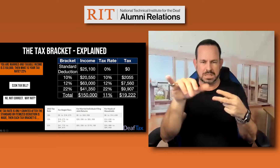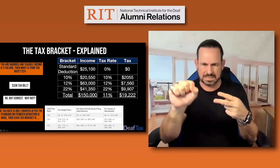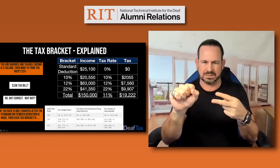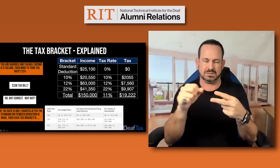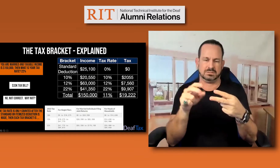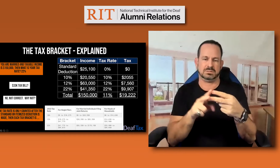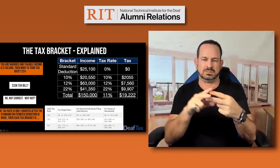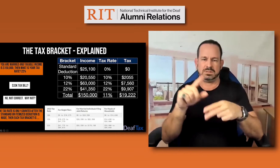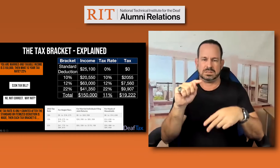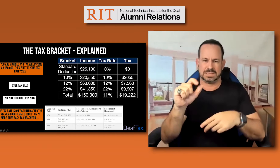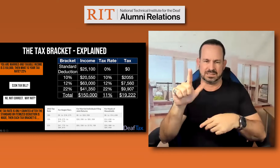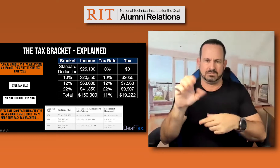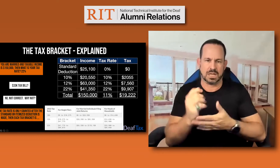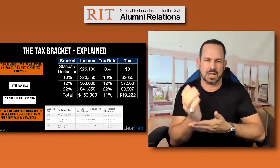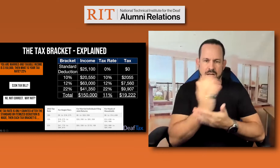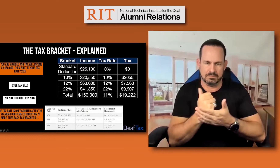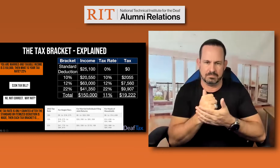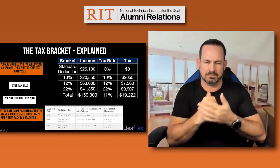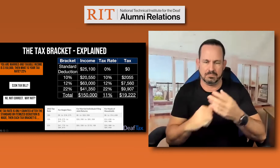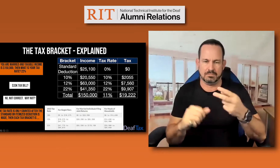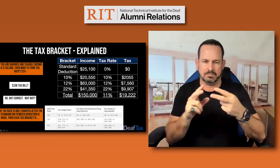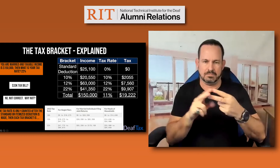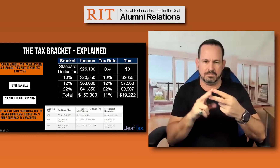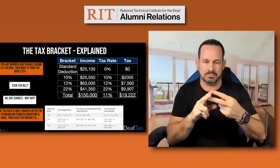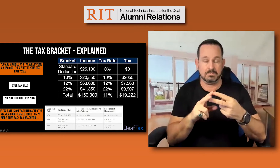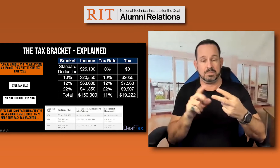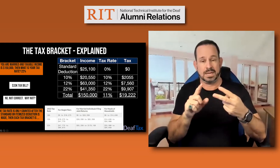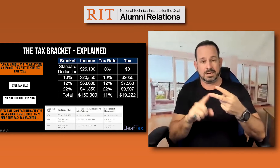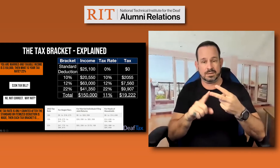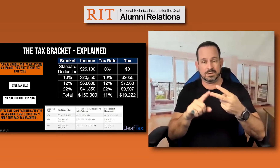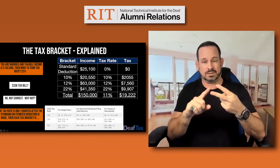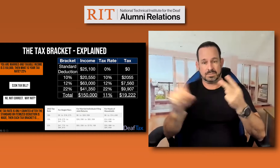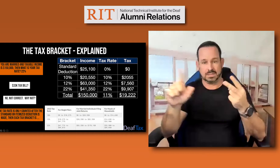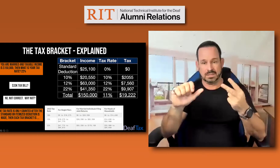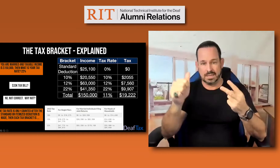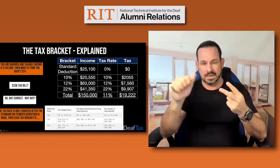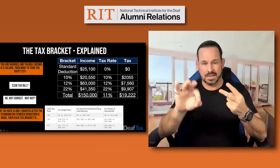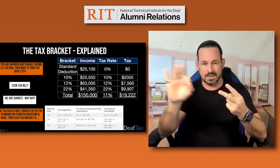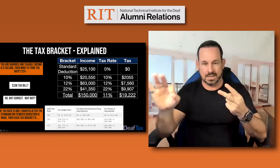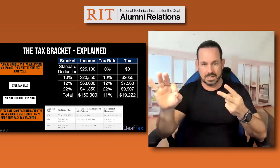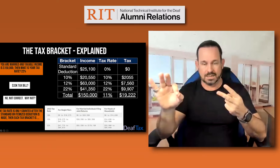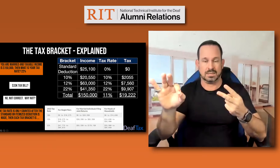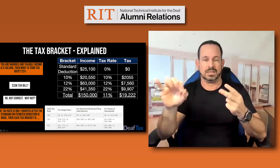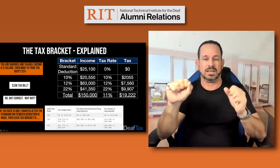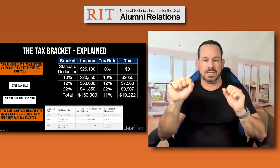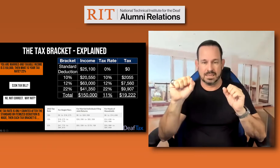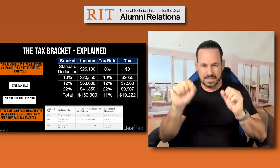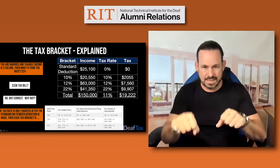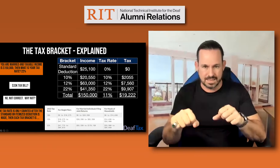And when you file with your 1099, you will see those different numbers,